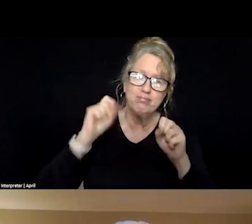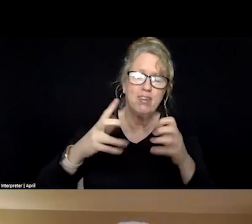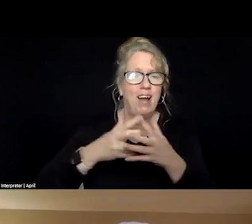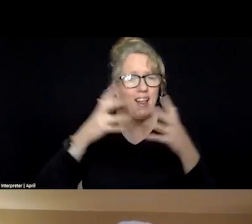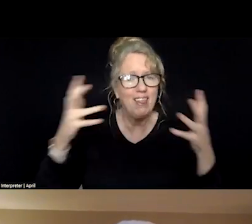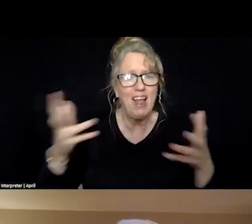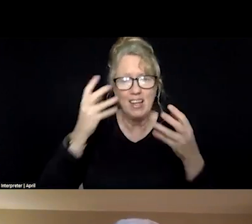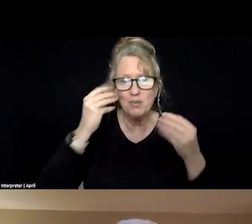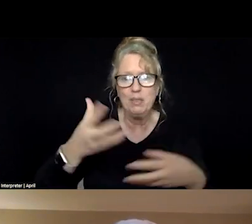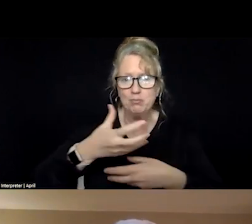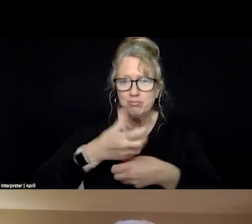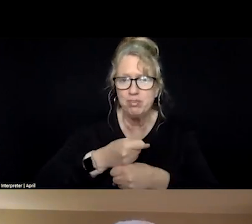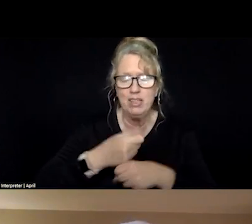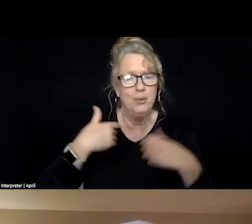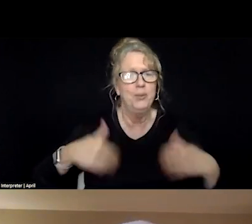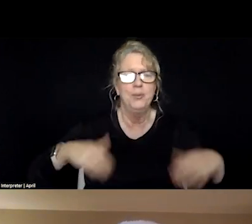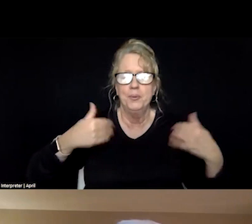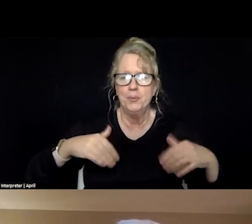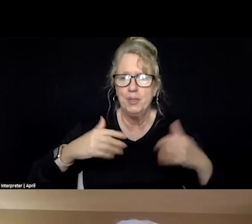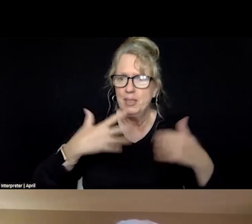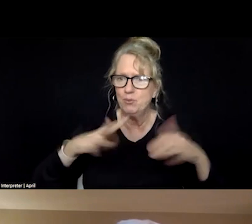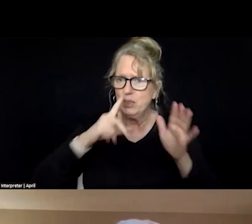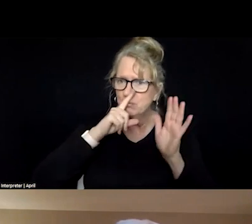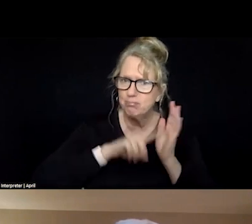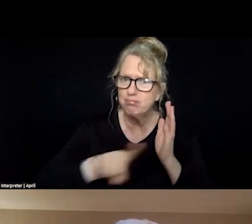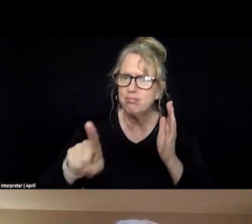TIME AND DOING A REMARKABLE STUDY.